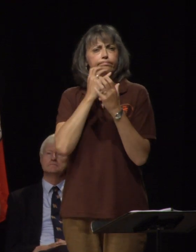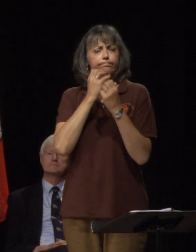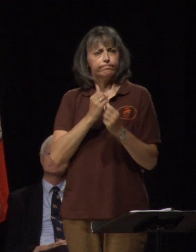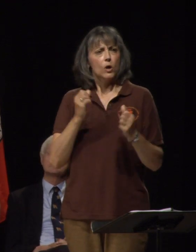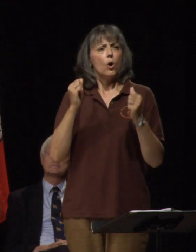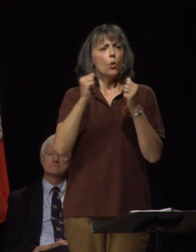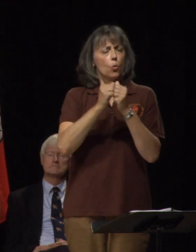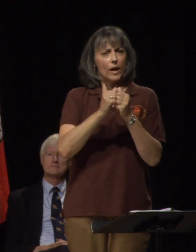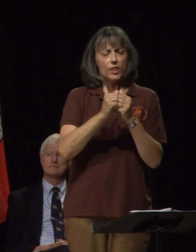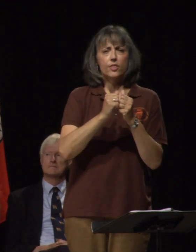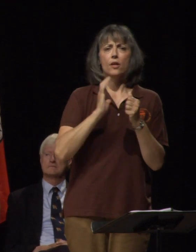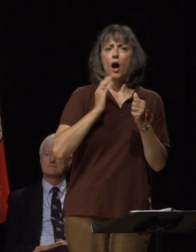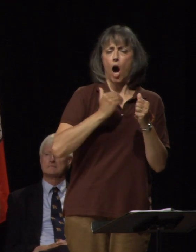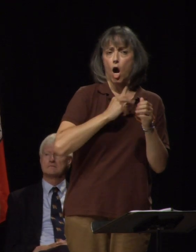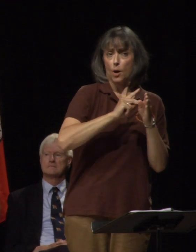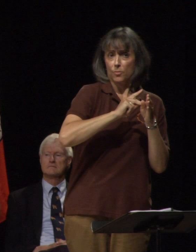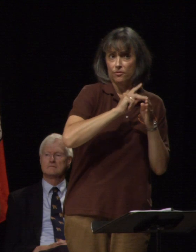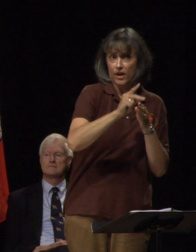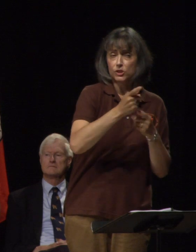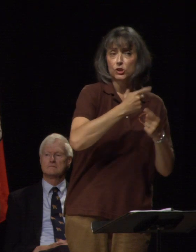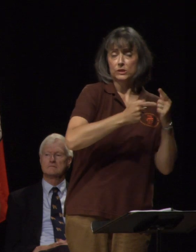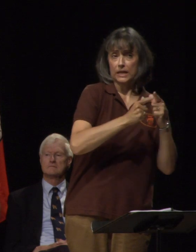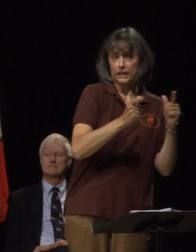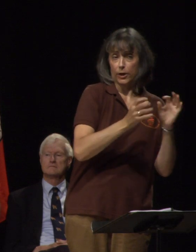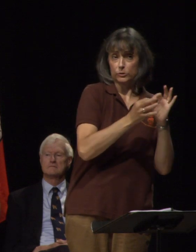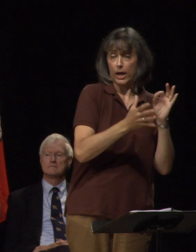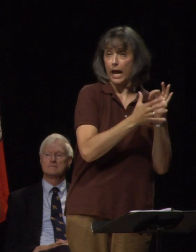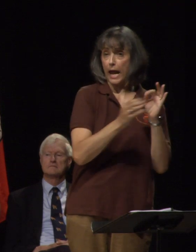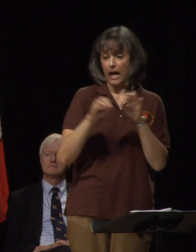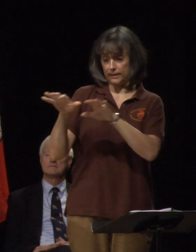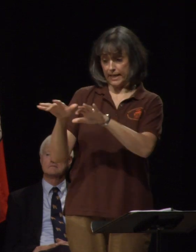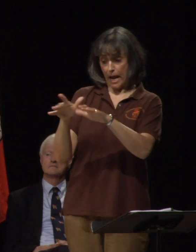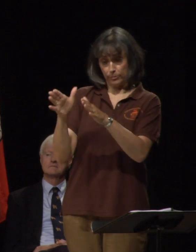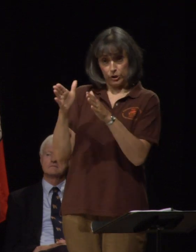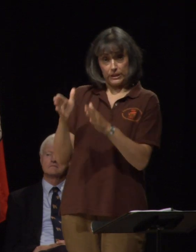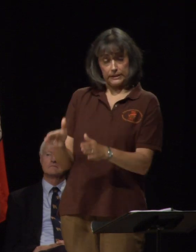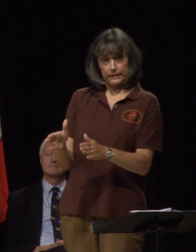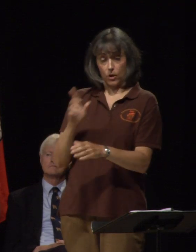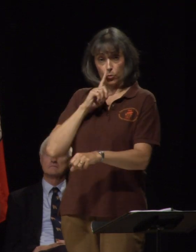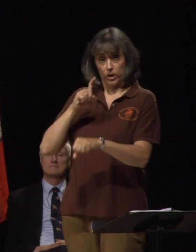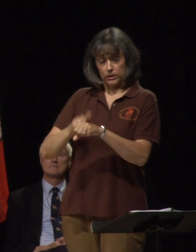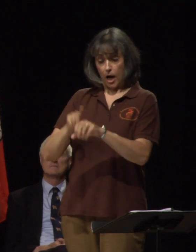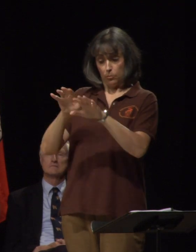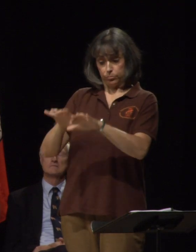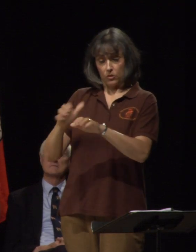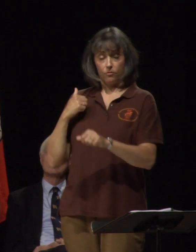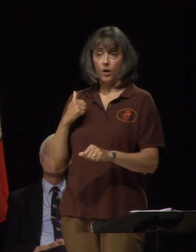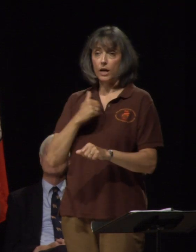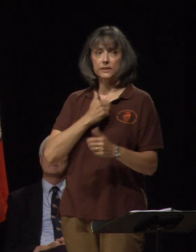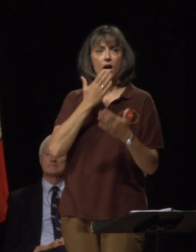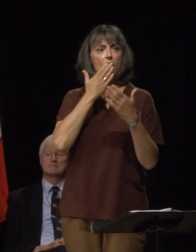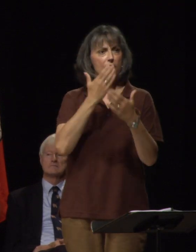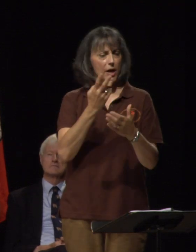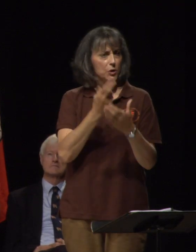EXPERTISE OF OUR PROFESSIONAL SIGN LANGUAGE INTERPRETERS AND REALTIME CAPTIONIST. WE THANK THEM FOR THEIR